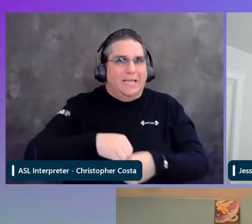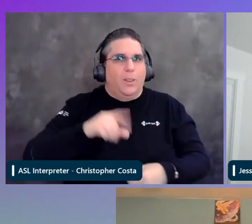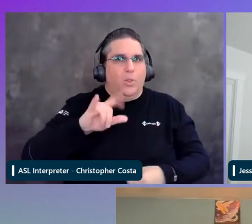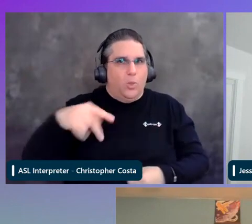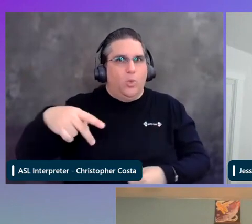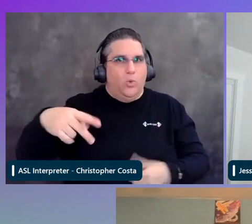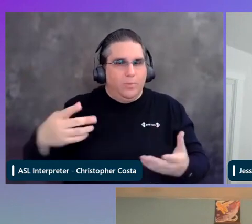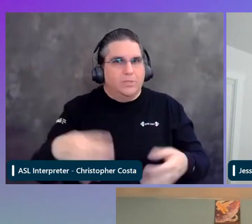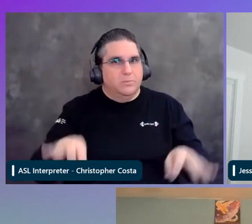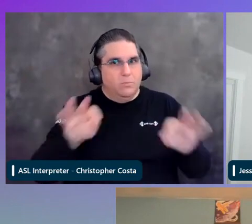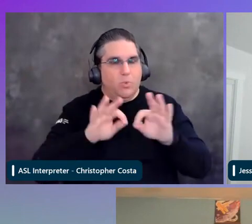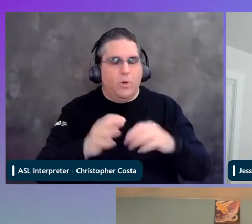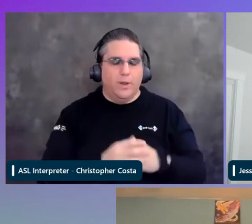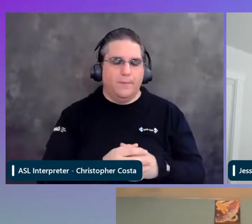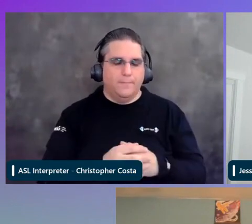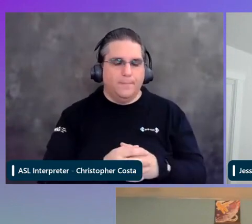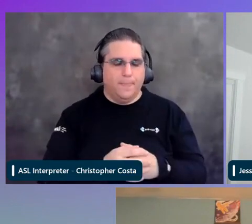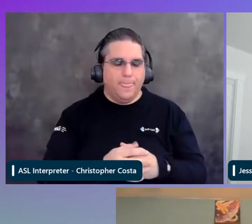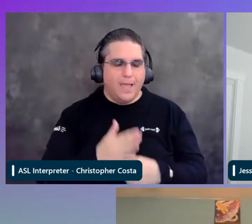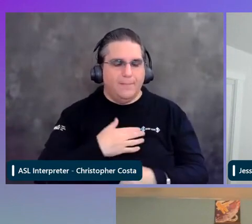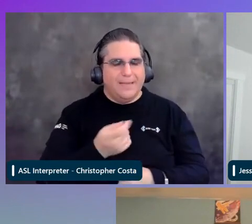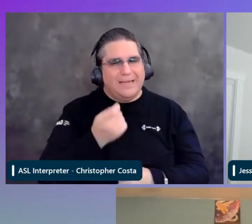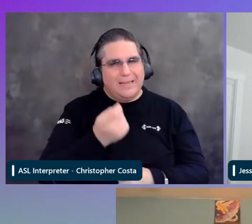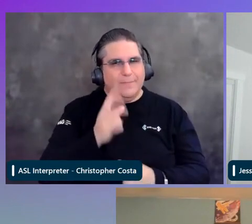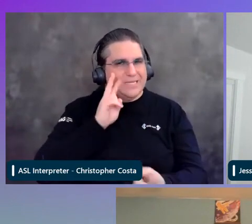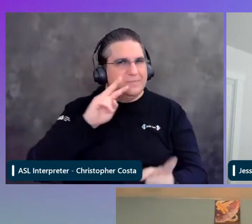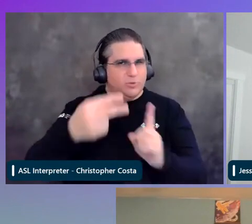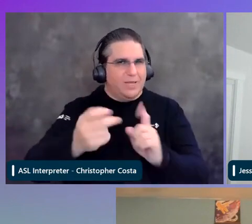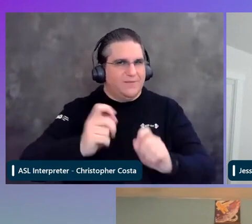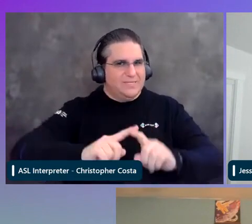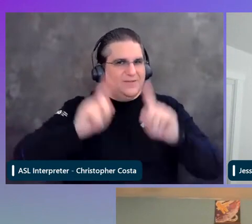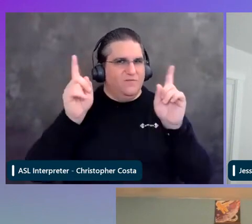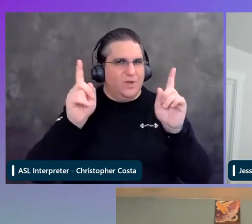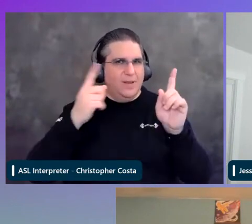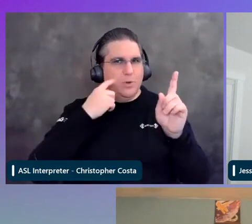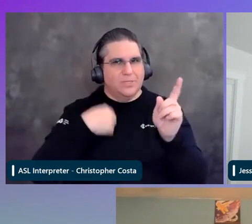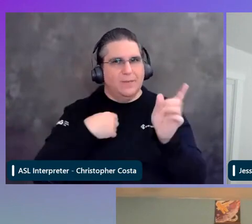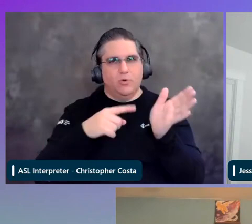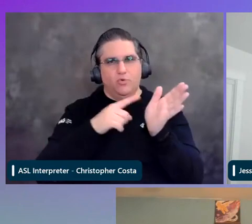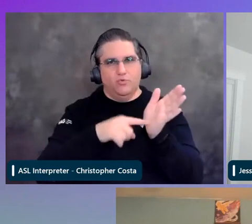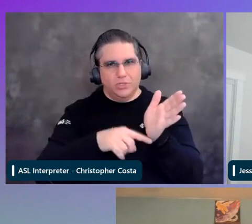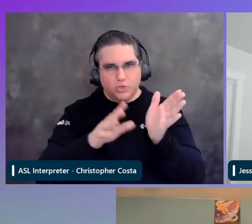from somebody, I'm taking a little bit of a different perspective as a researcher and